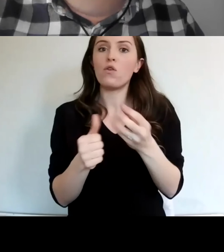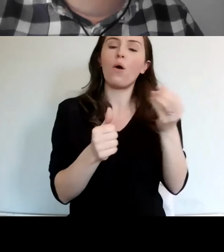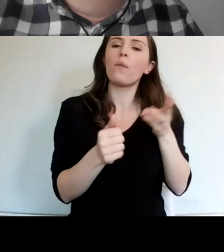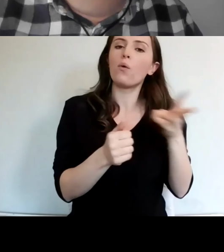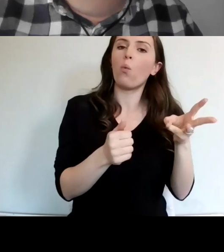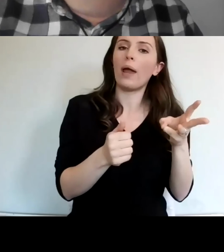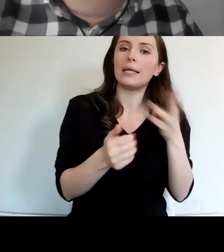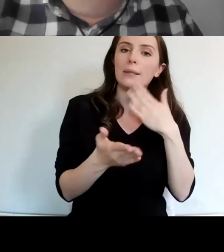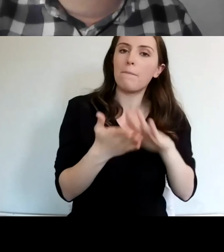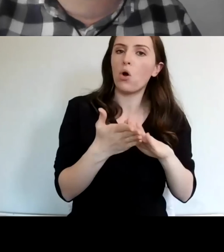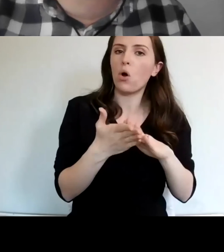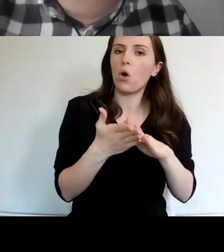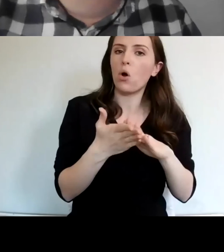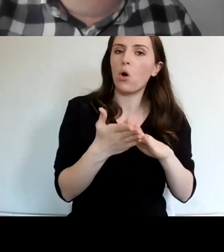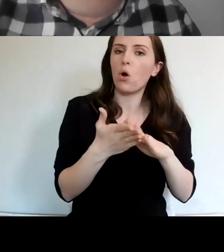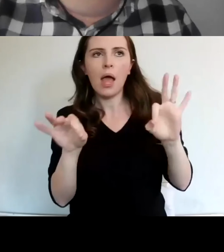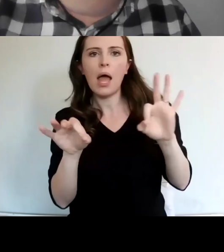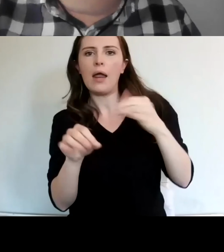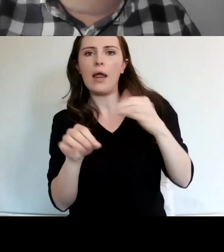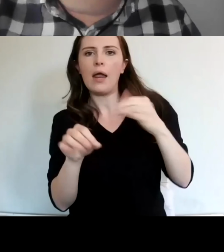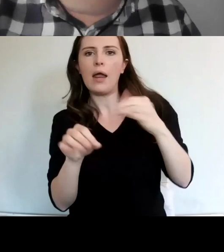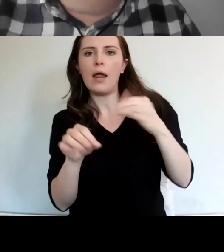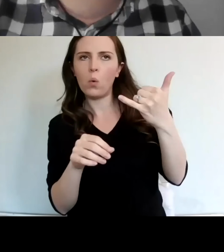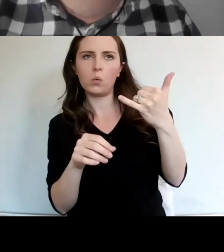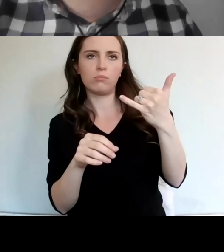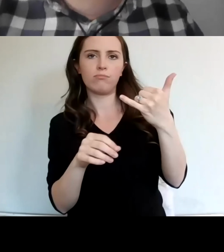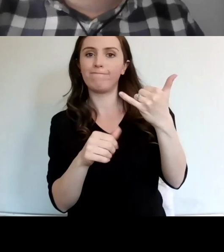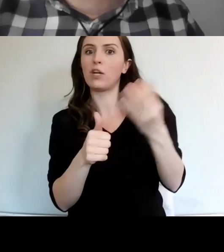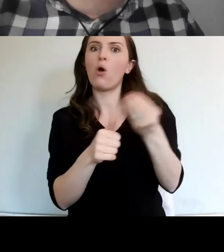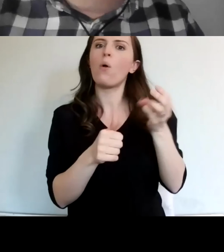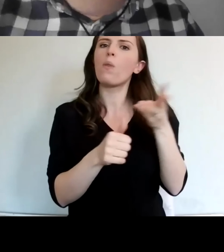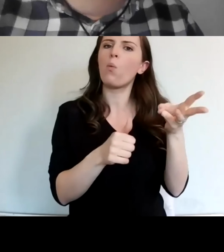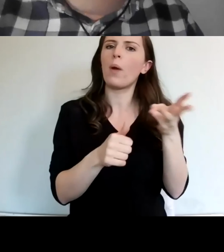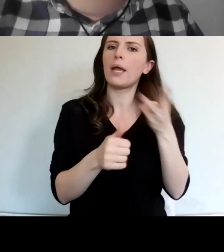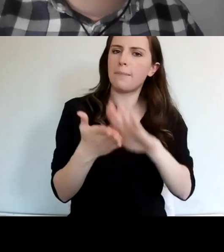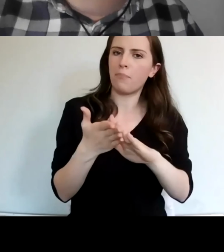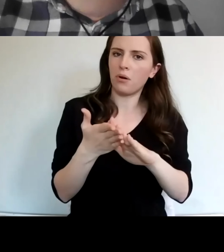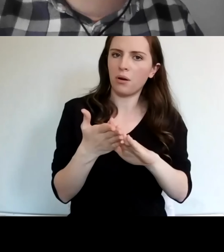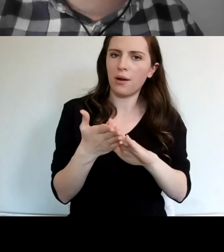Be it online, be it over the phone, be it any of that kind of thing. So, alternative ways to do this,